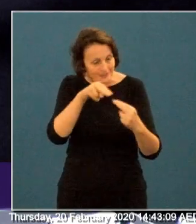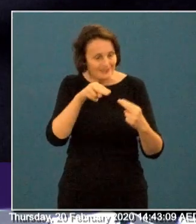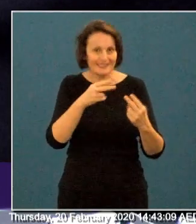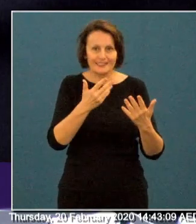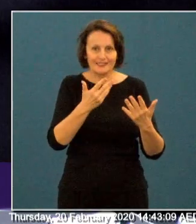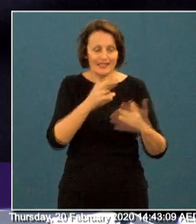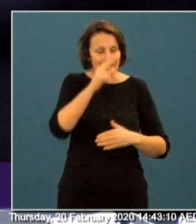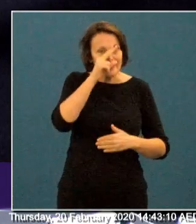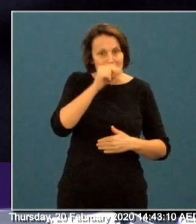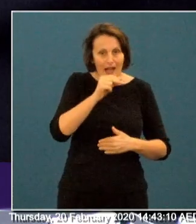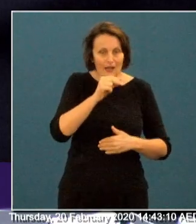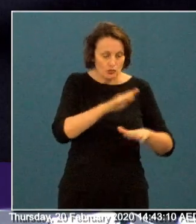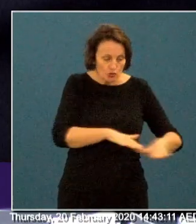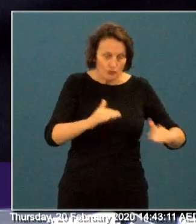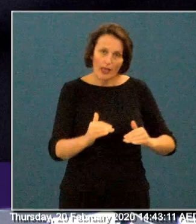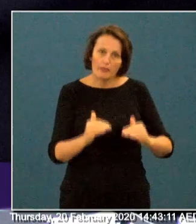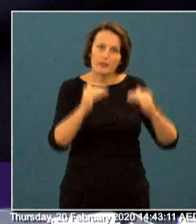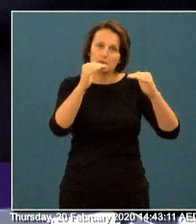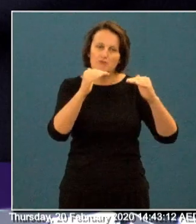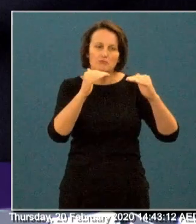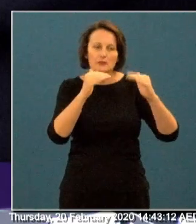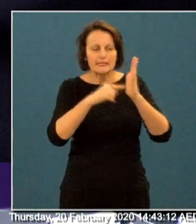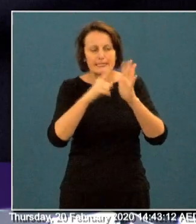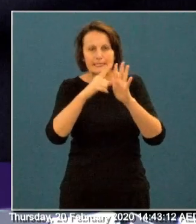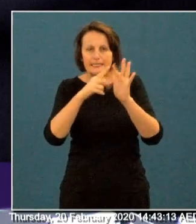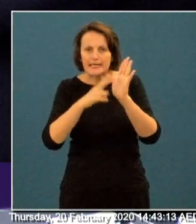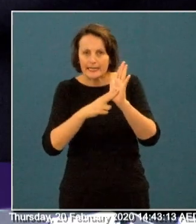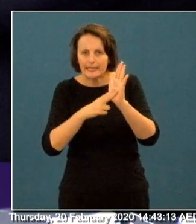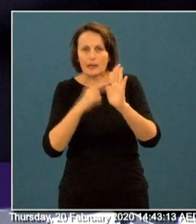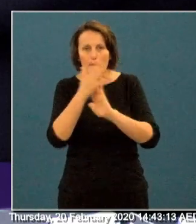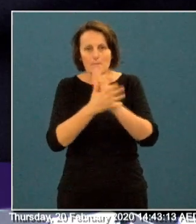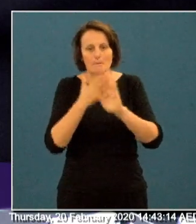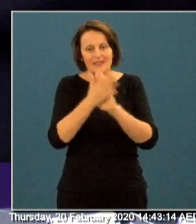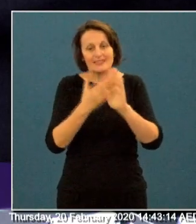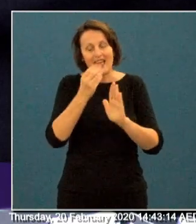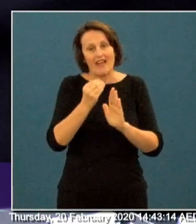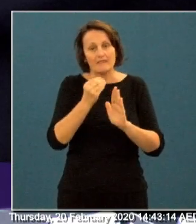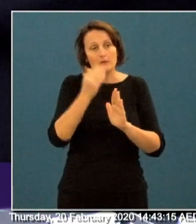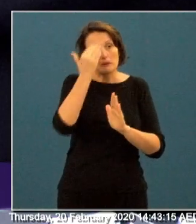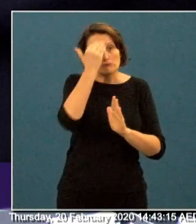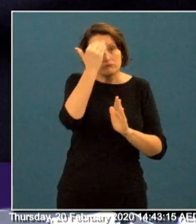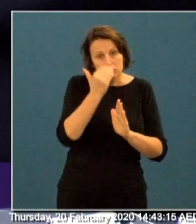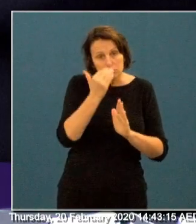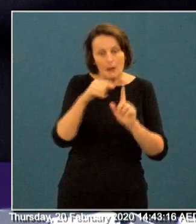with complex morbidities associated with their developmental disability, typically challenging behaviour. Okay.